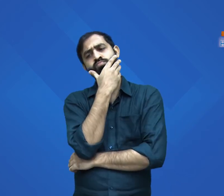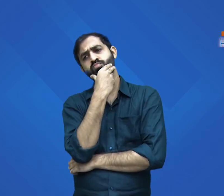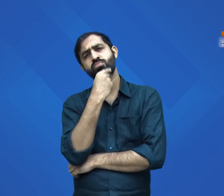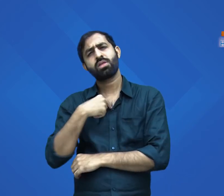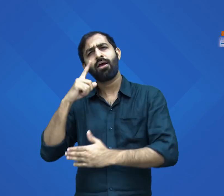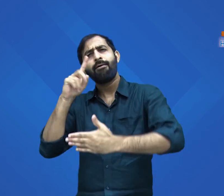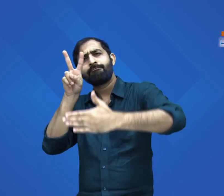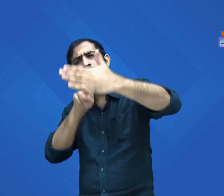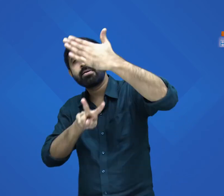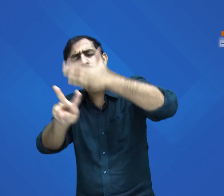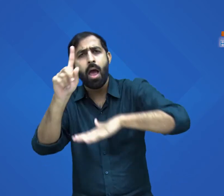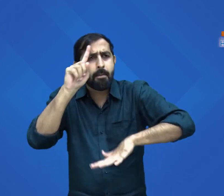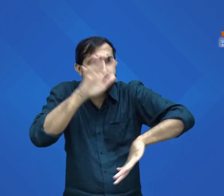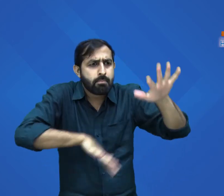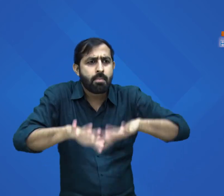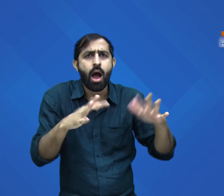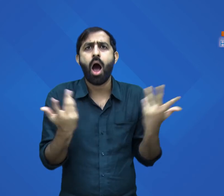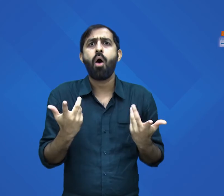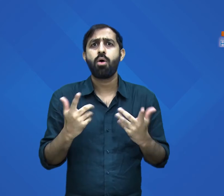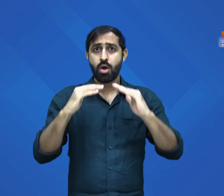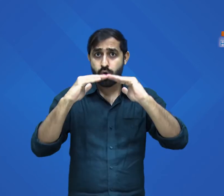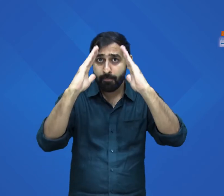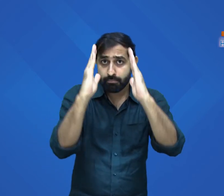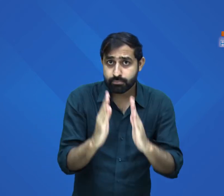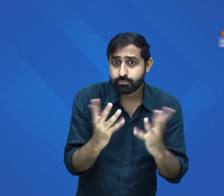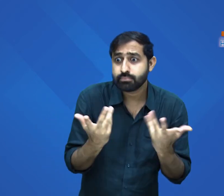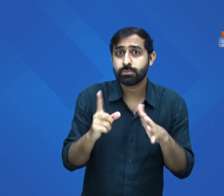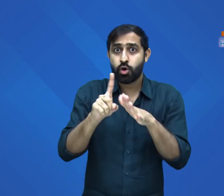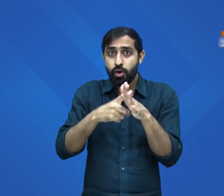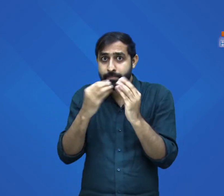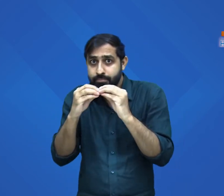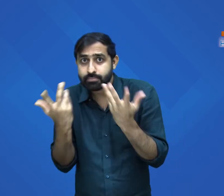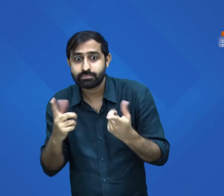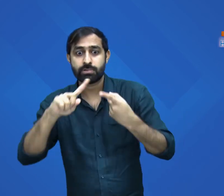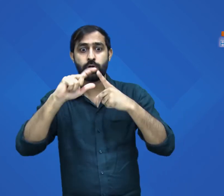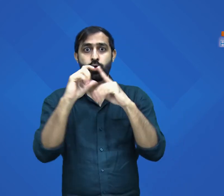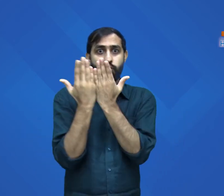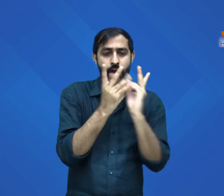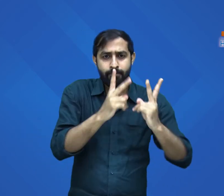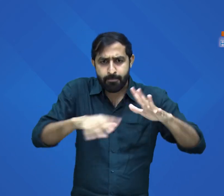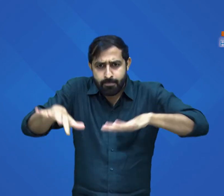We all think and plan for our future- to get an education, job, and a settled life.